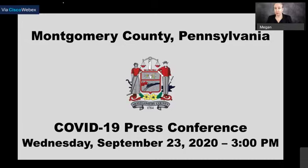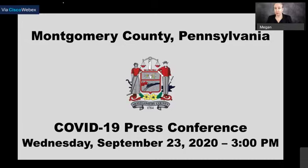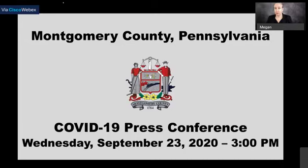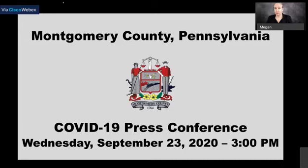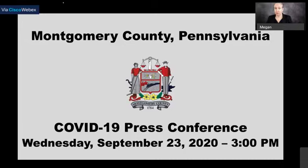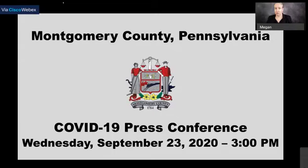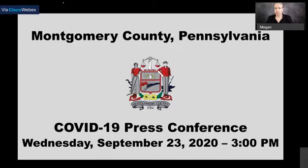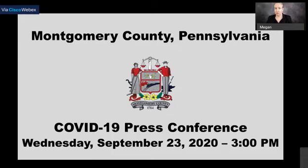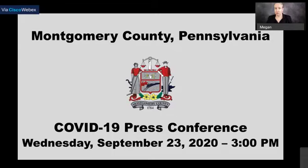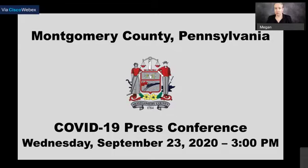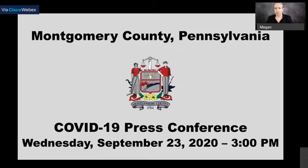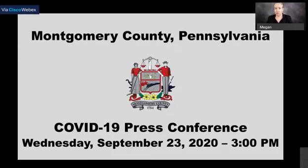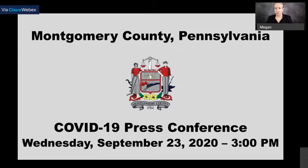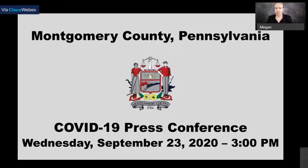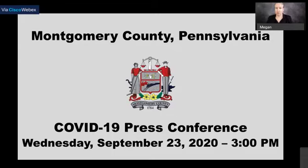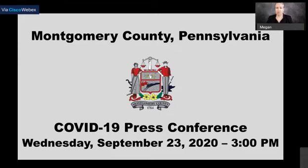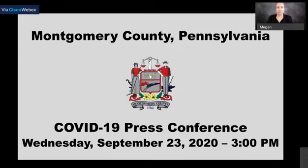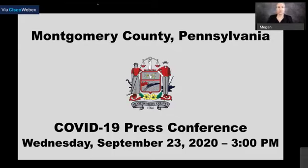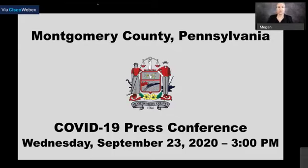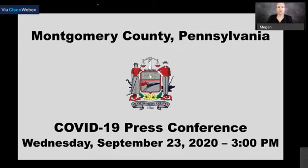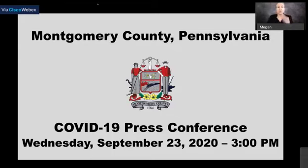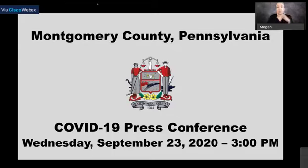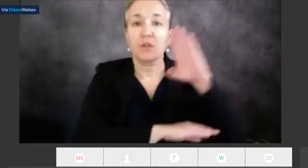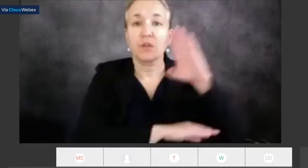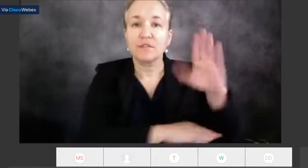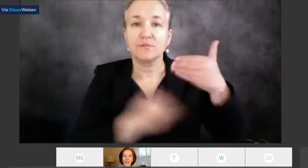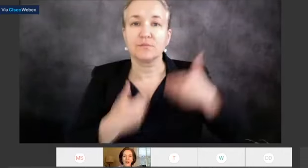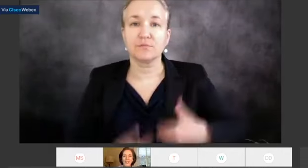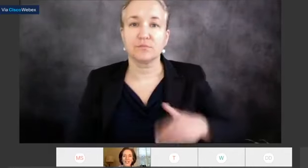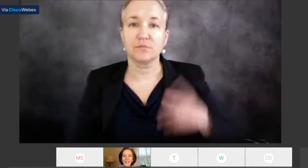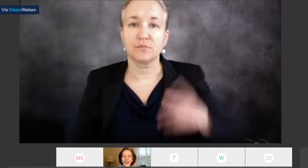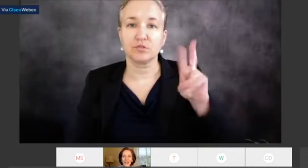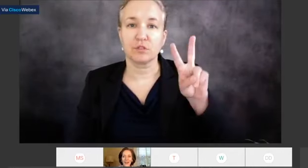good afternoon everyone this is Dr Val Arkoosh chair of